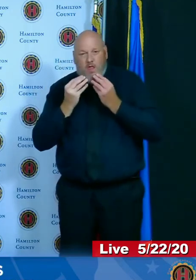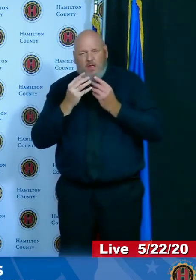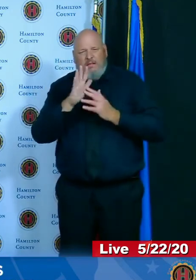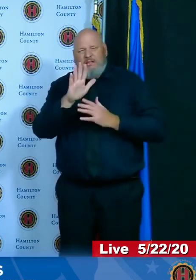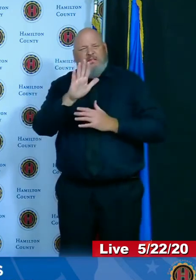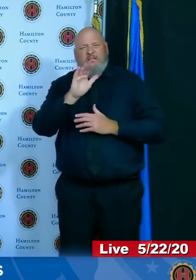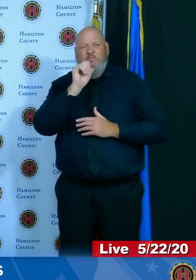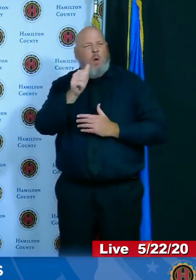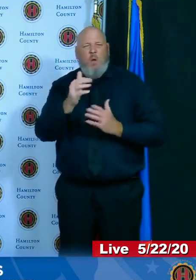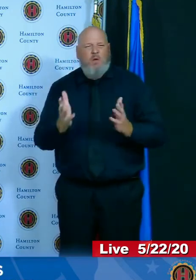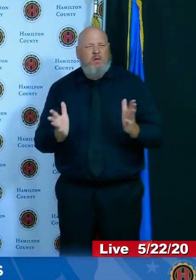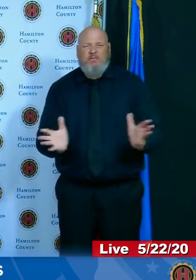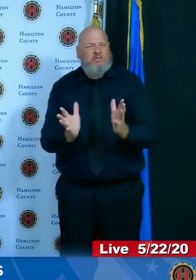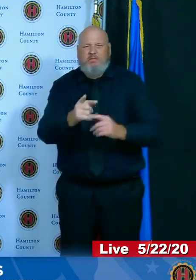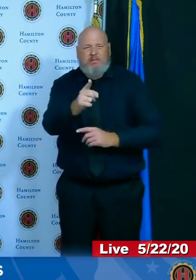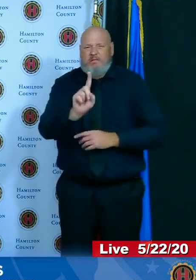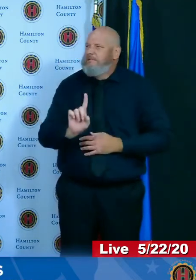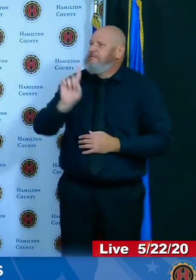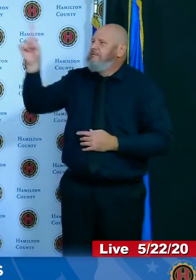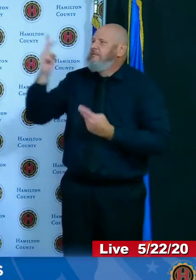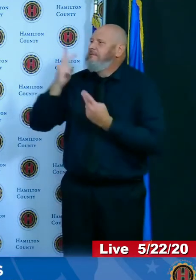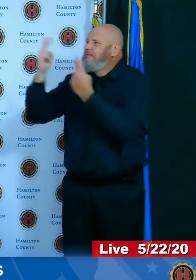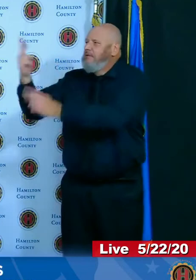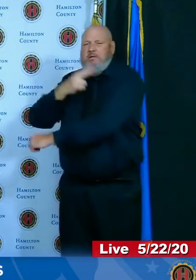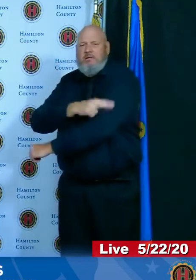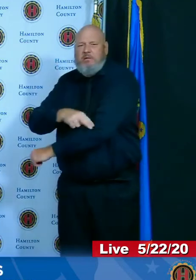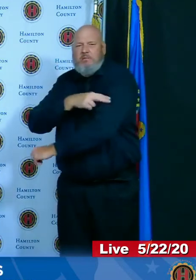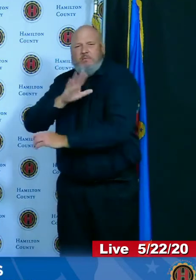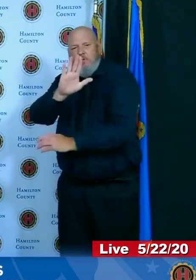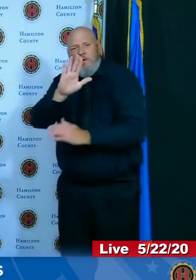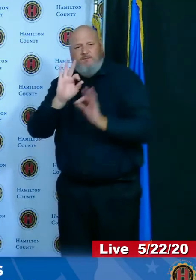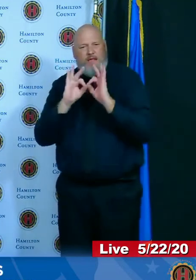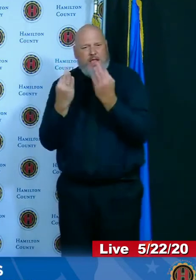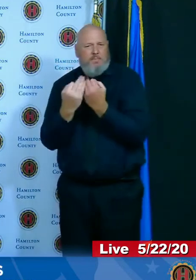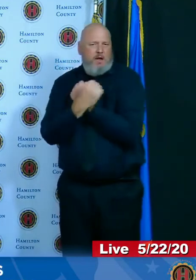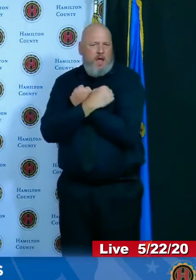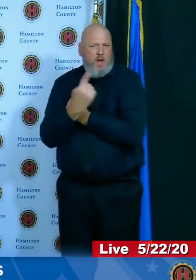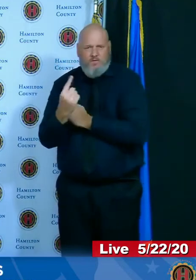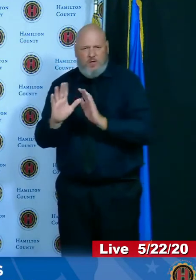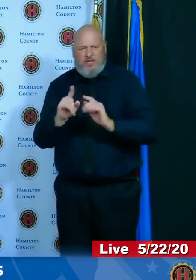vary by provider patients are encouraged to check with individual providers to